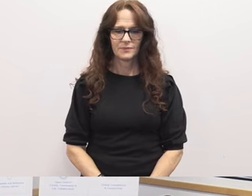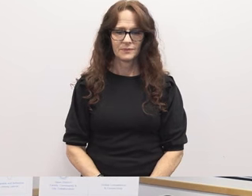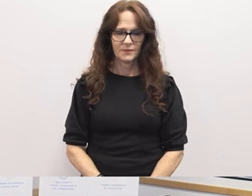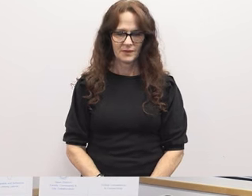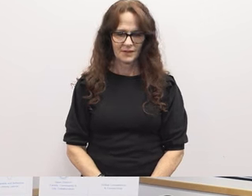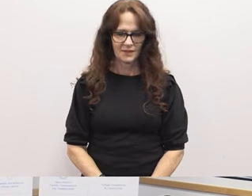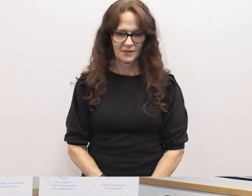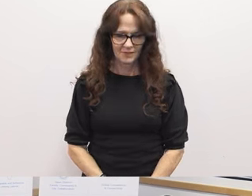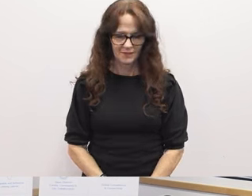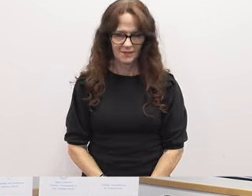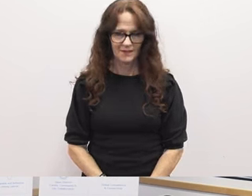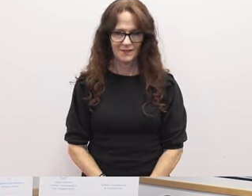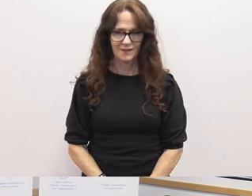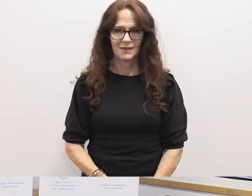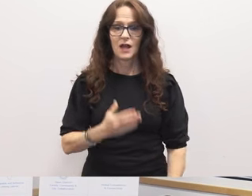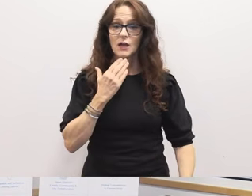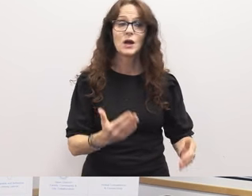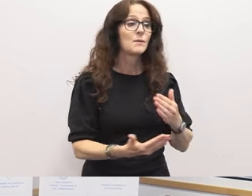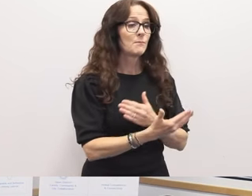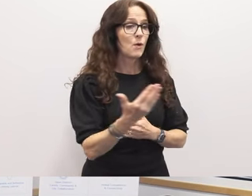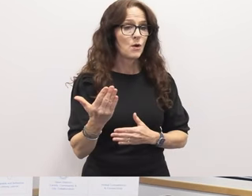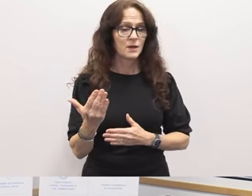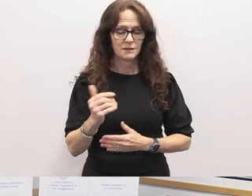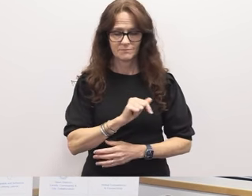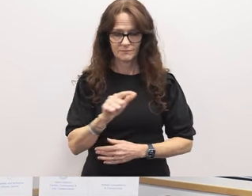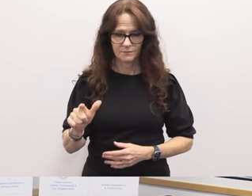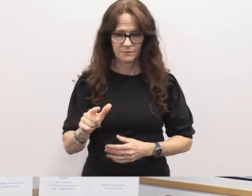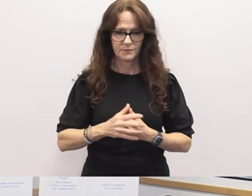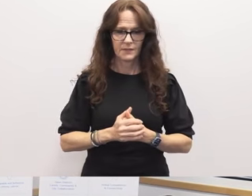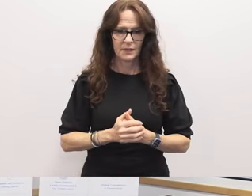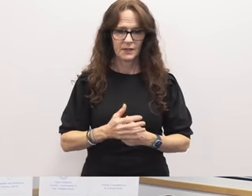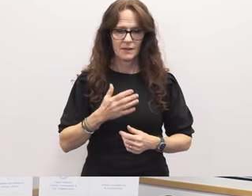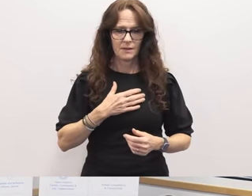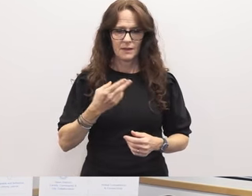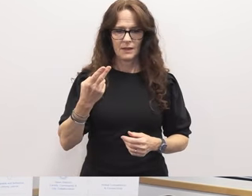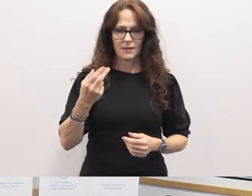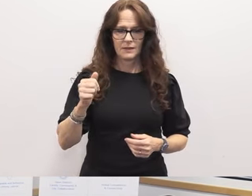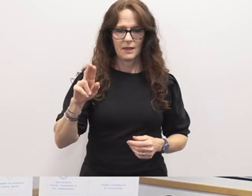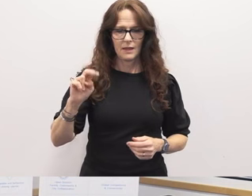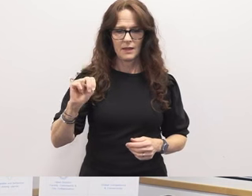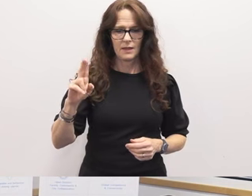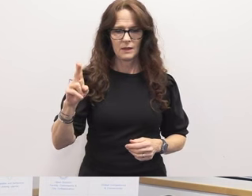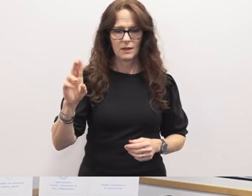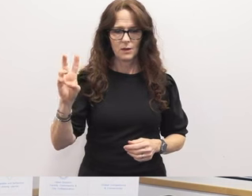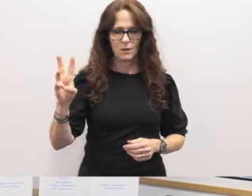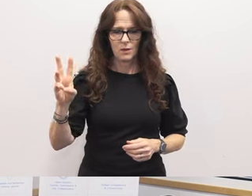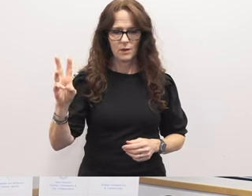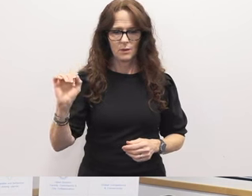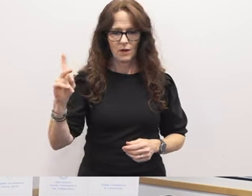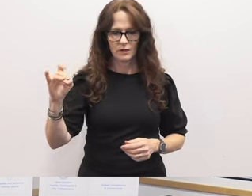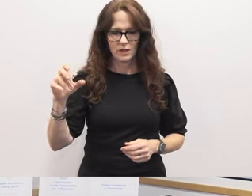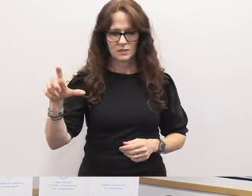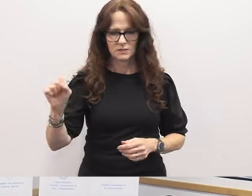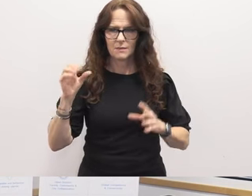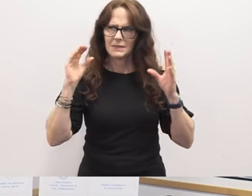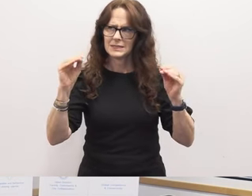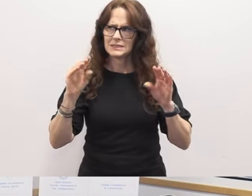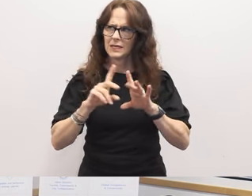[Hank Waddles] Good morning everybody. My name's Hank Waddles. I've been teaching in the district for long enough